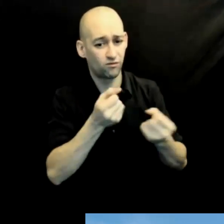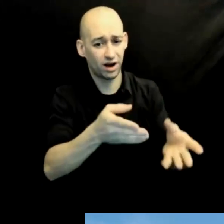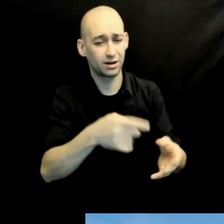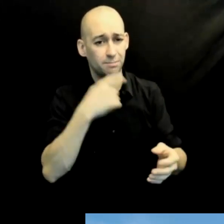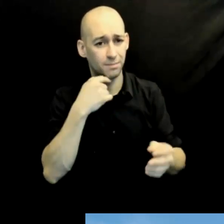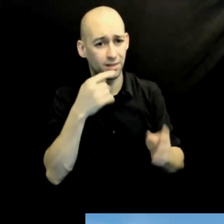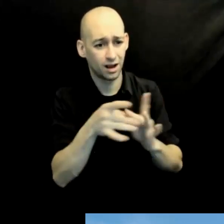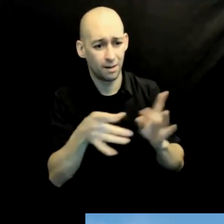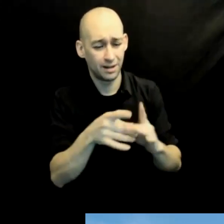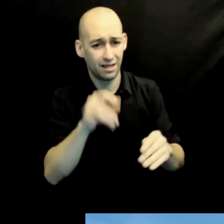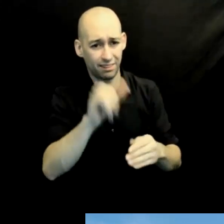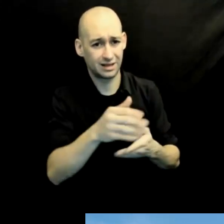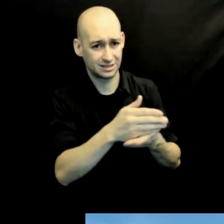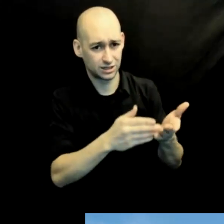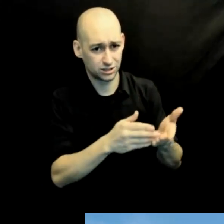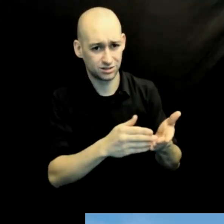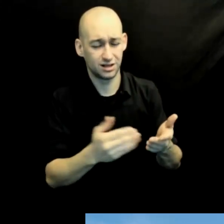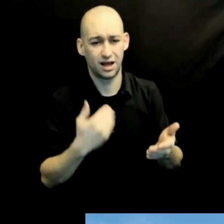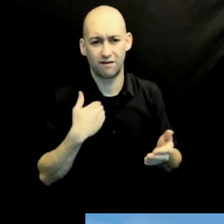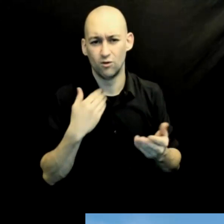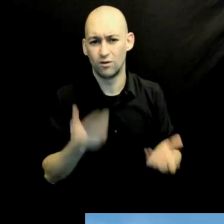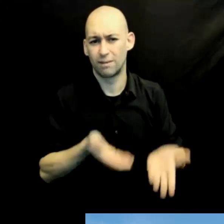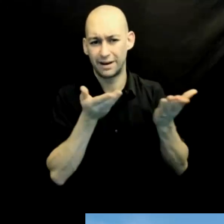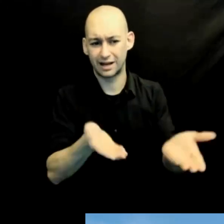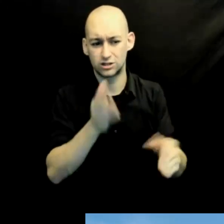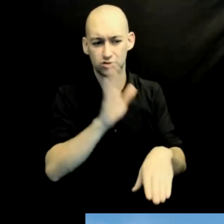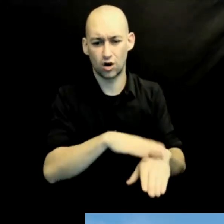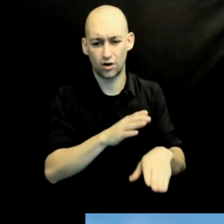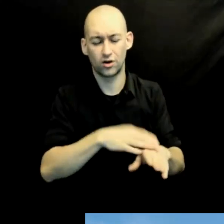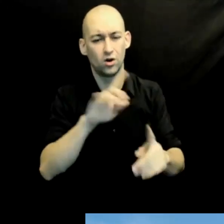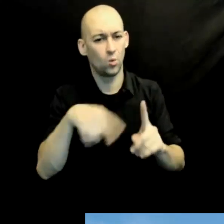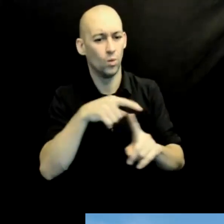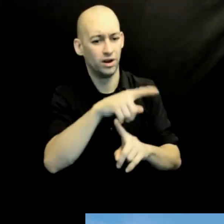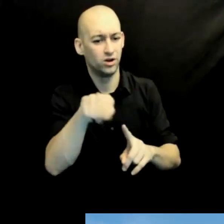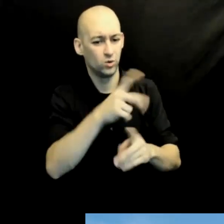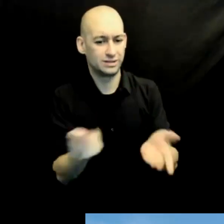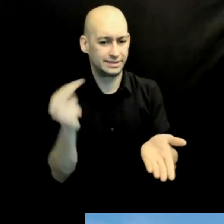let's say, we had recommendations on once you guys stand up your actual program like what that